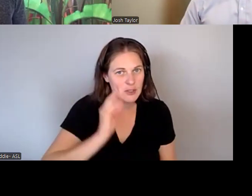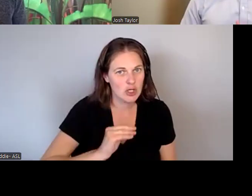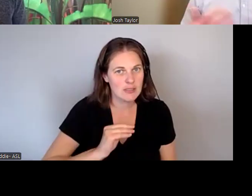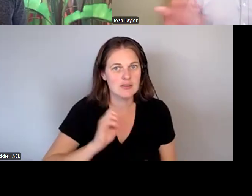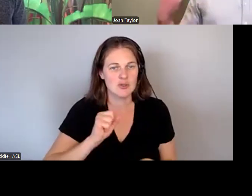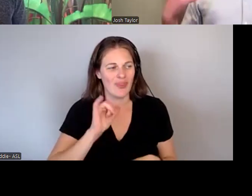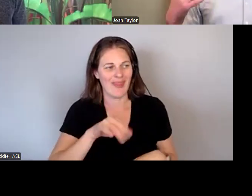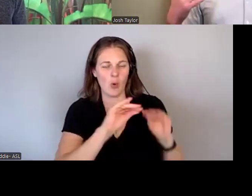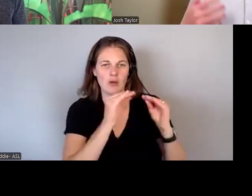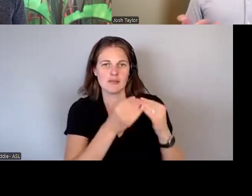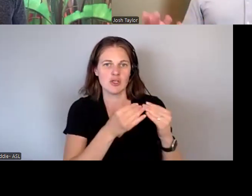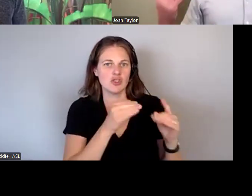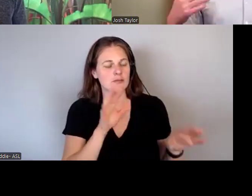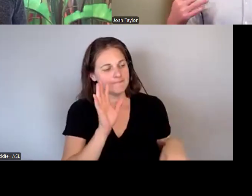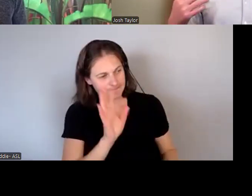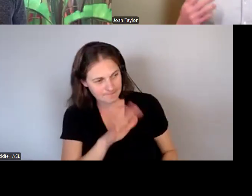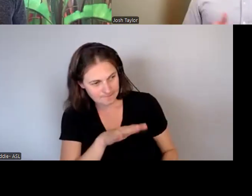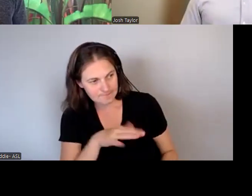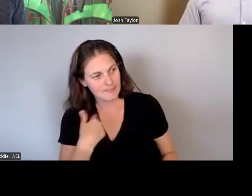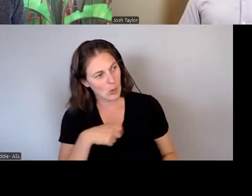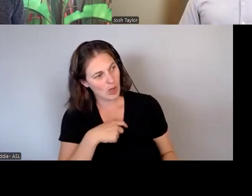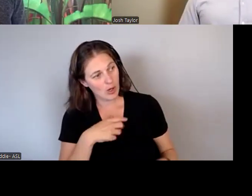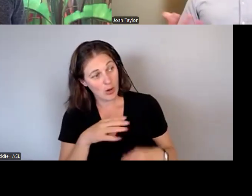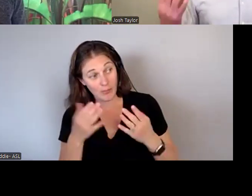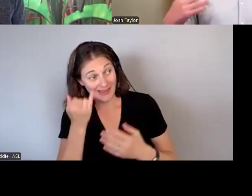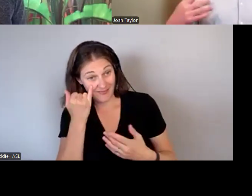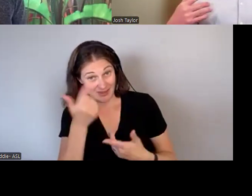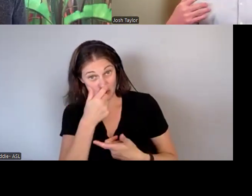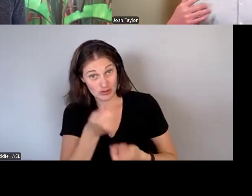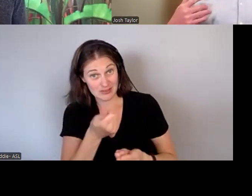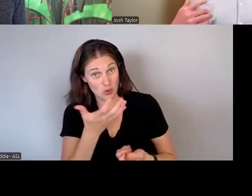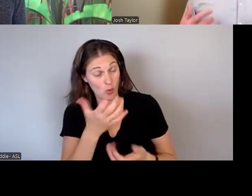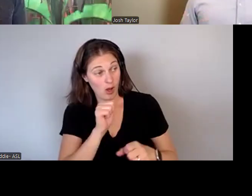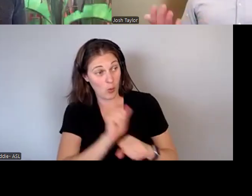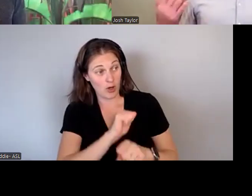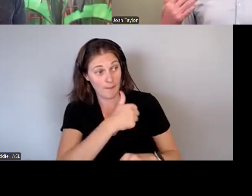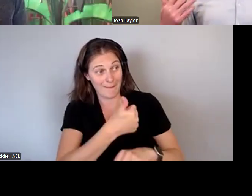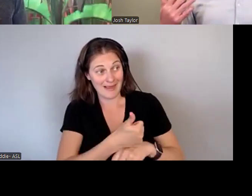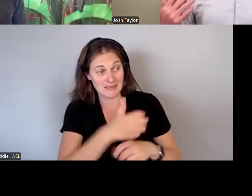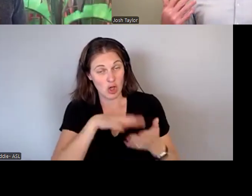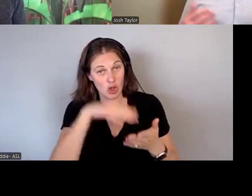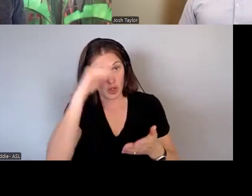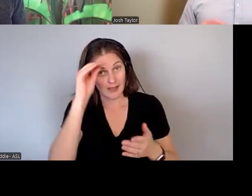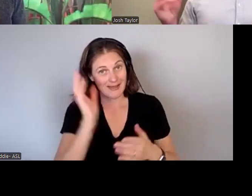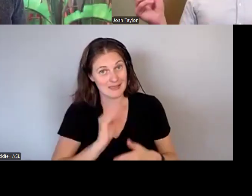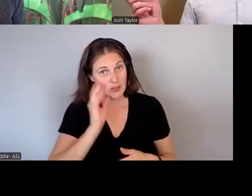like, "Hey, we're always open. If you have somebody that is interested in a work-based learning experience," sometimes those can occur, you know,